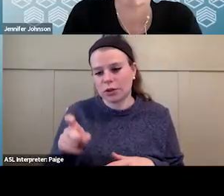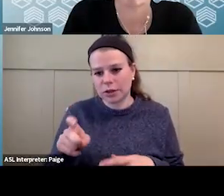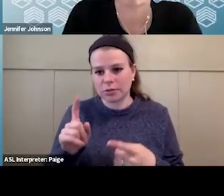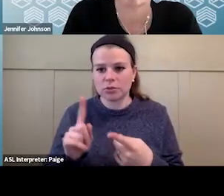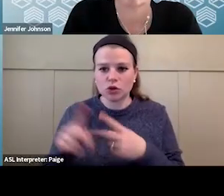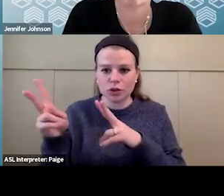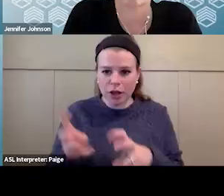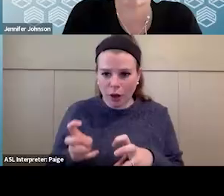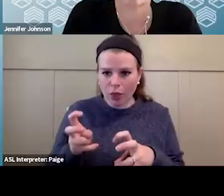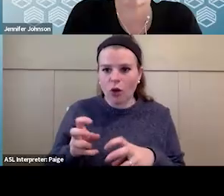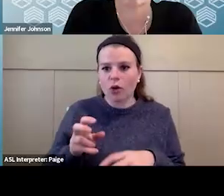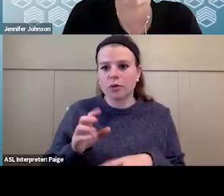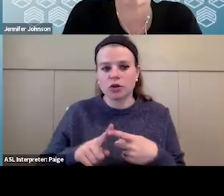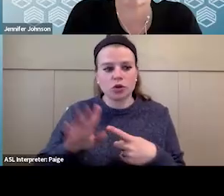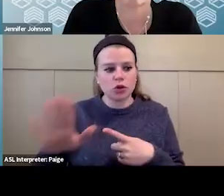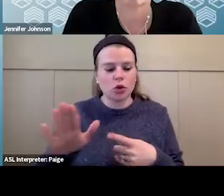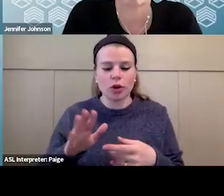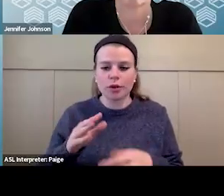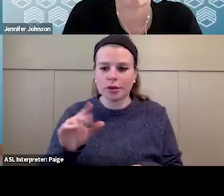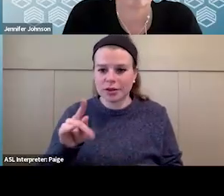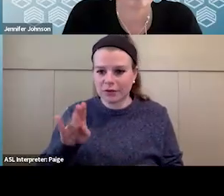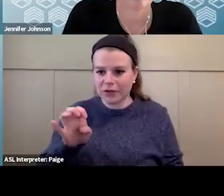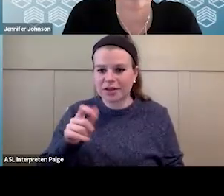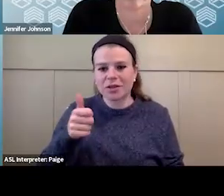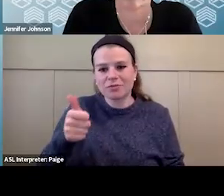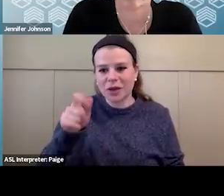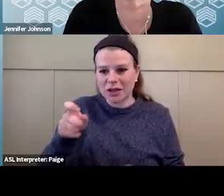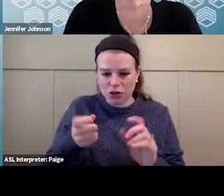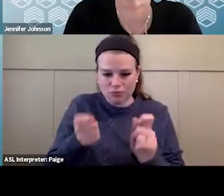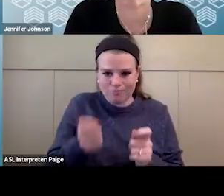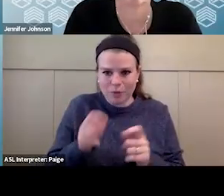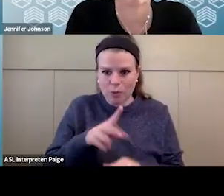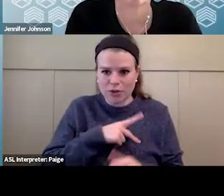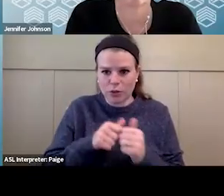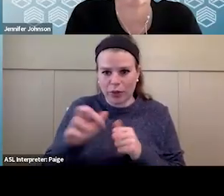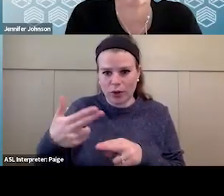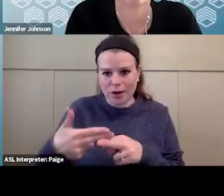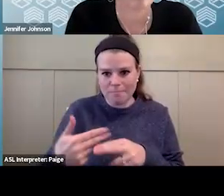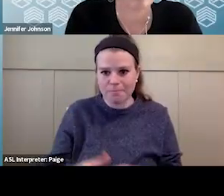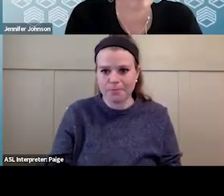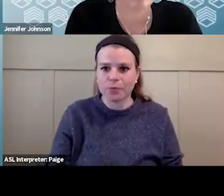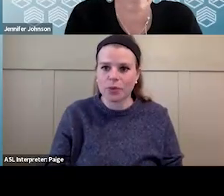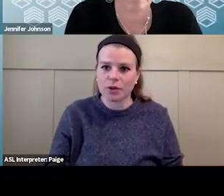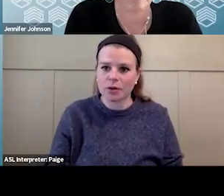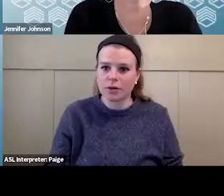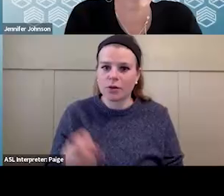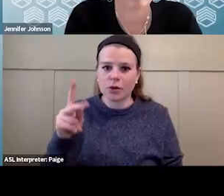download it to your device, and you will need to personalize it with your name. Mm-hmm. Okay, next slide please.